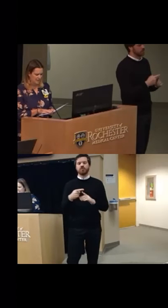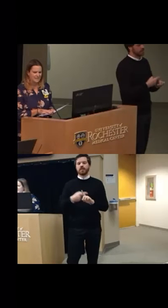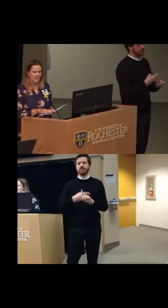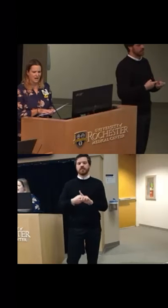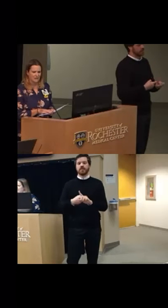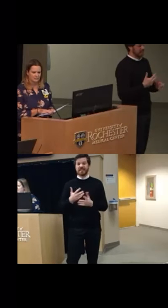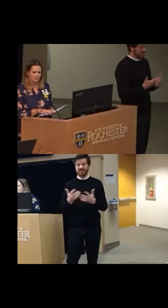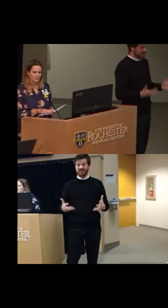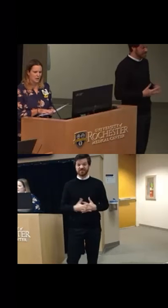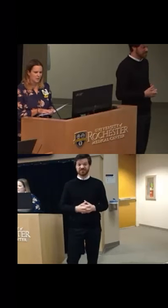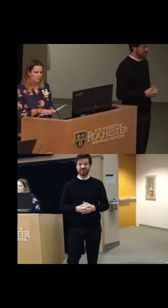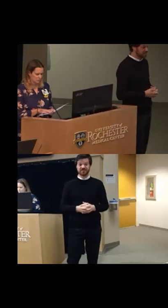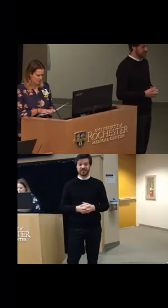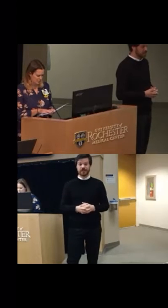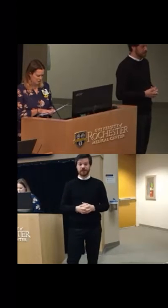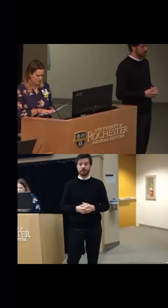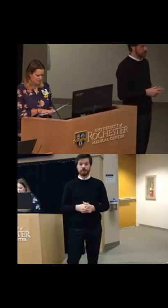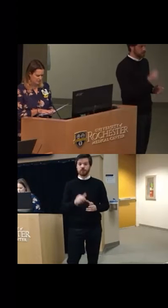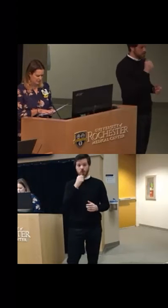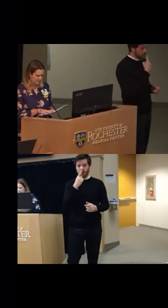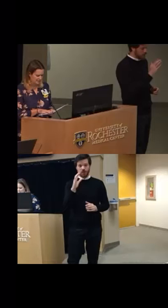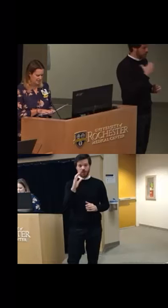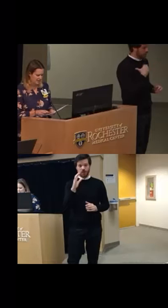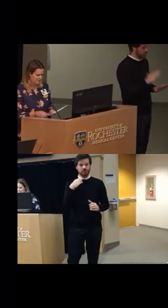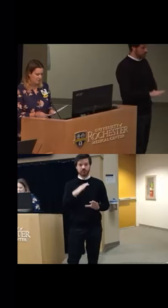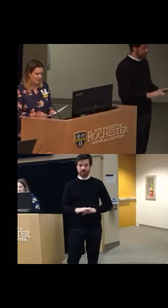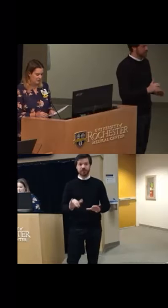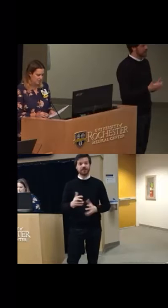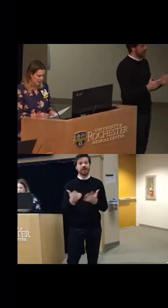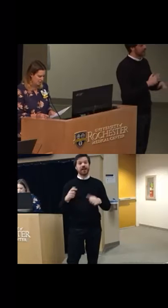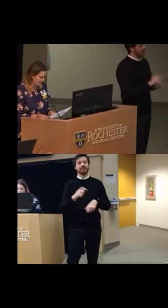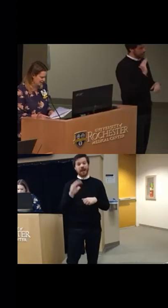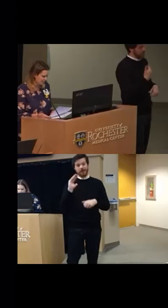that's a lot um don't tell your boss but that's a lot of time that apparently we're not working